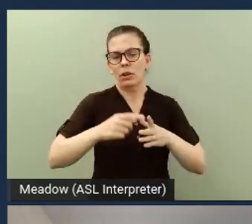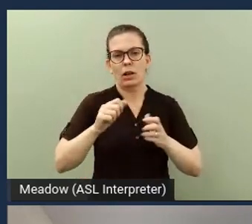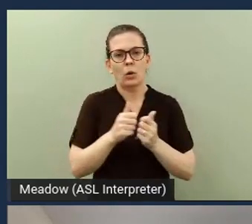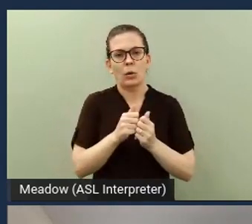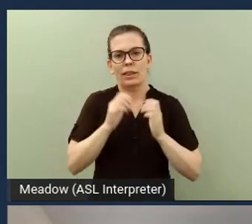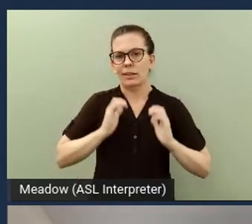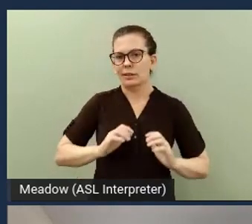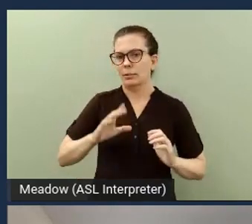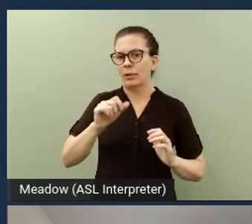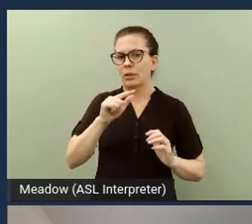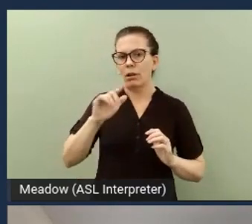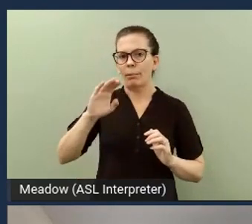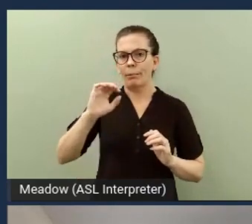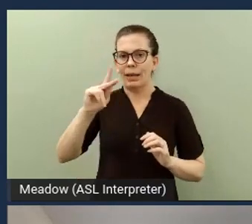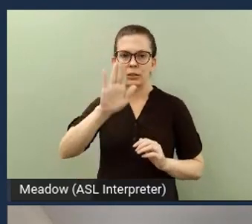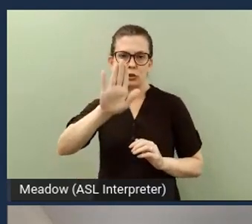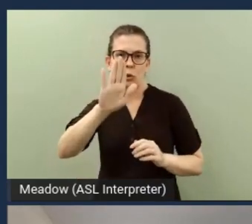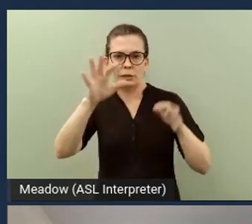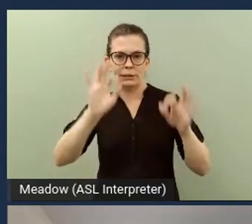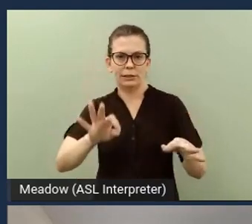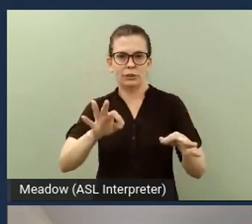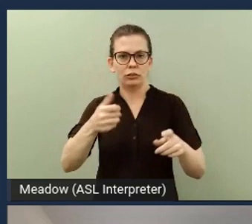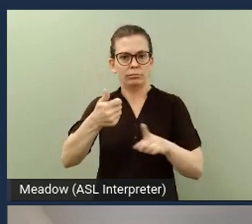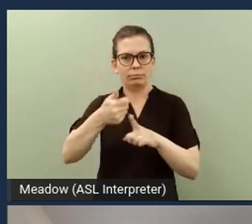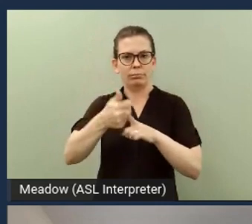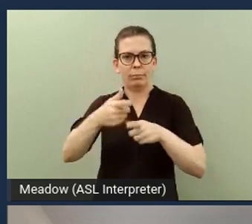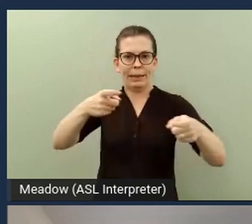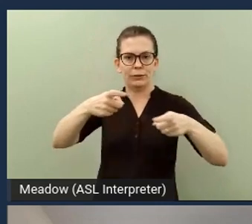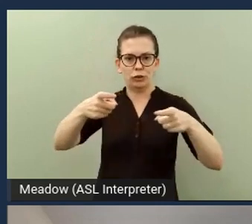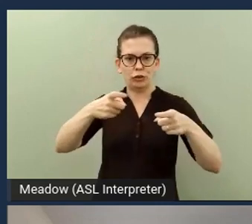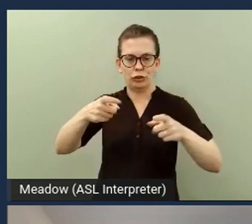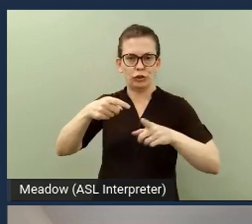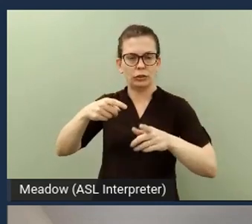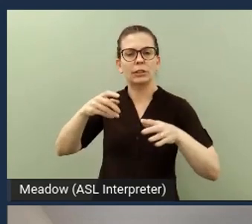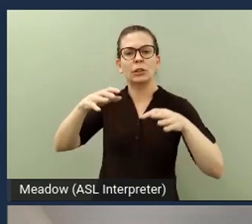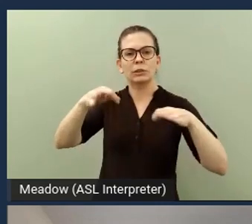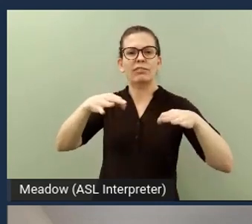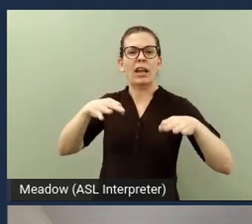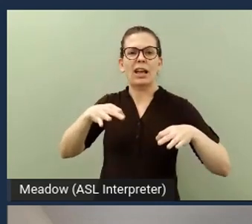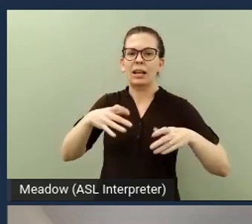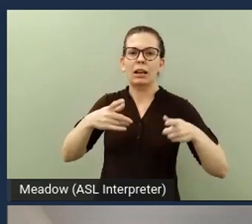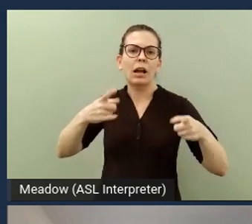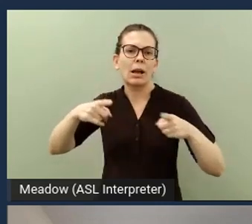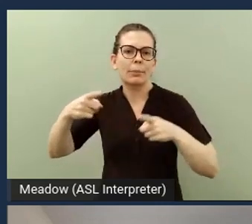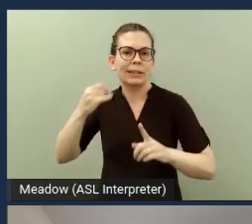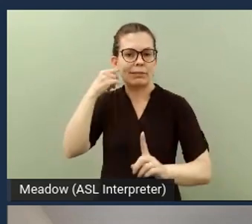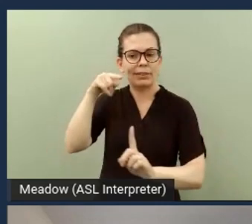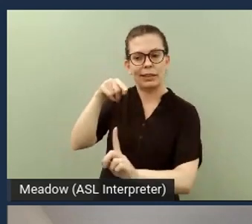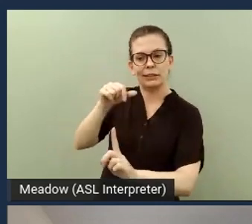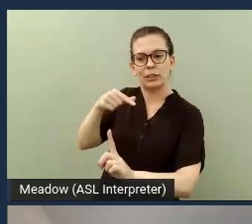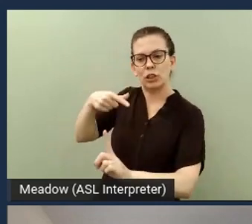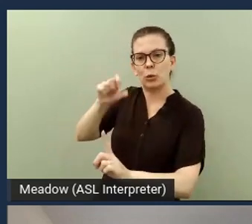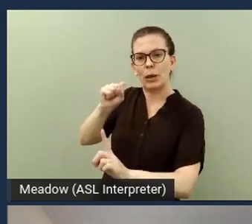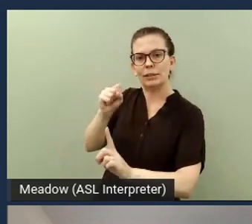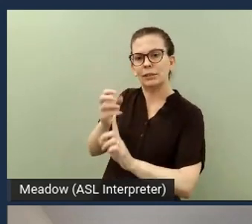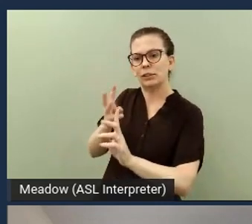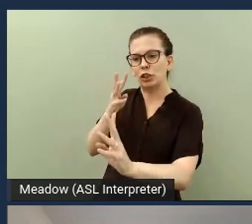'cause it's on you as the implementer of this to then define what happens when this SQS queue receives this message.